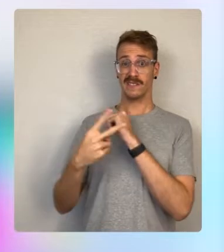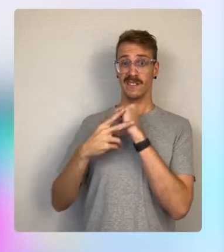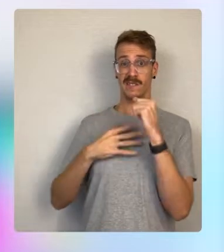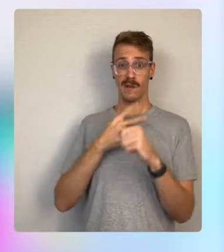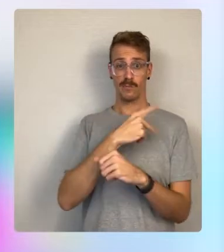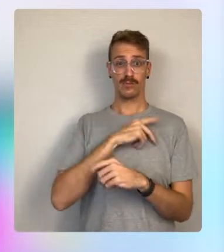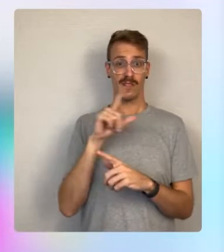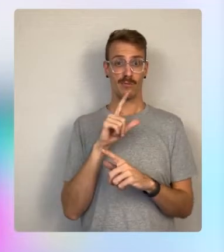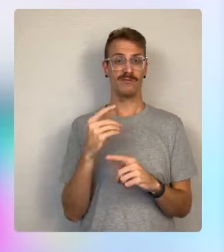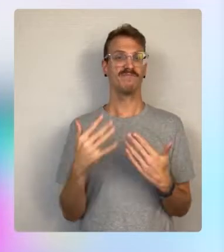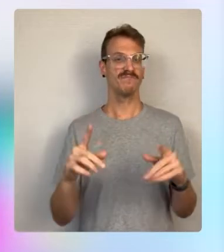Let's try it out.